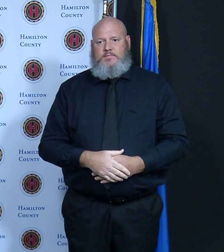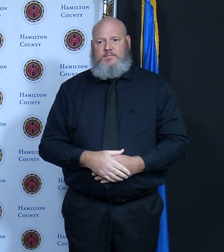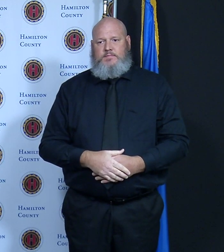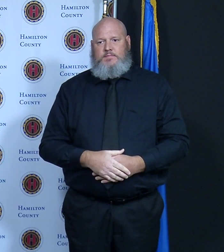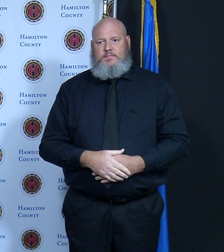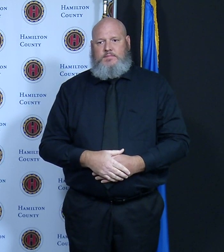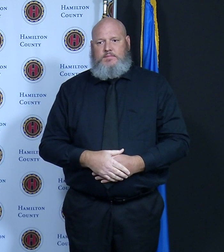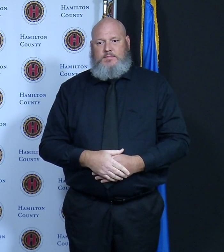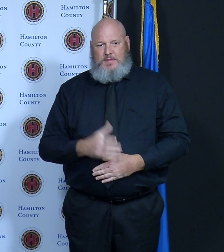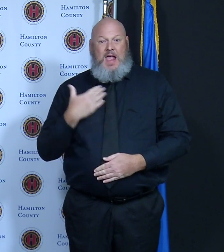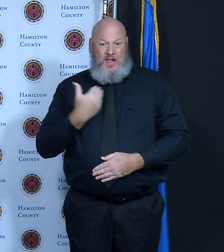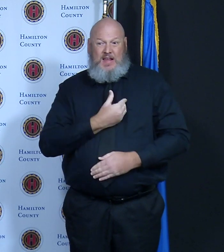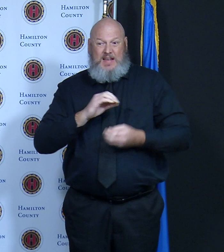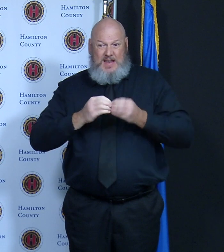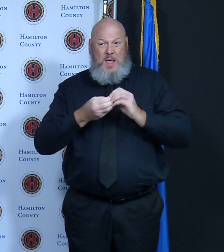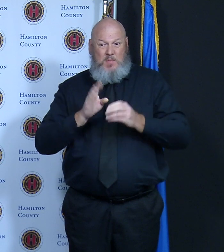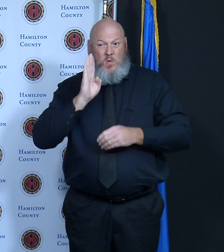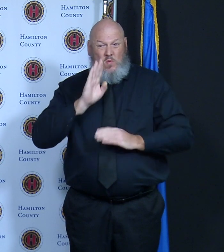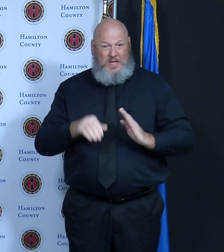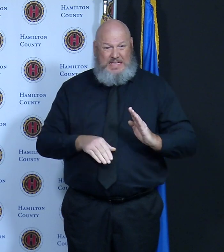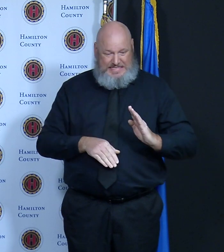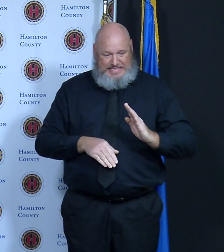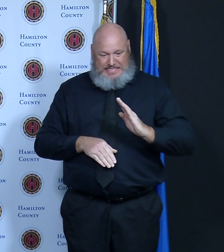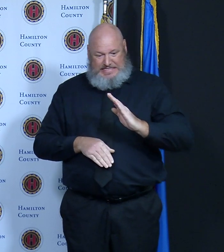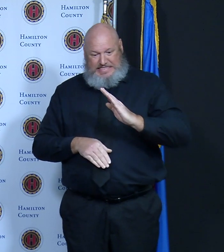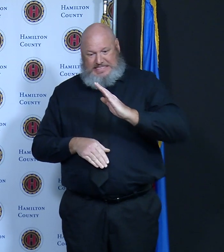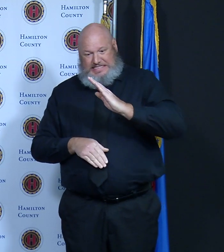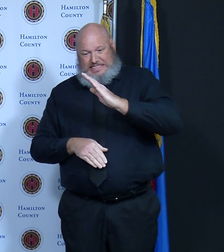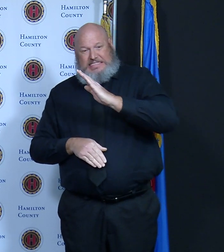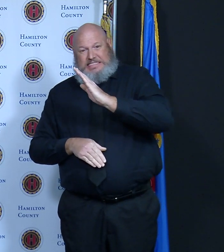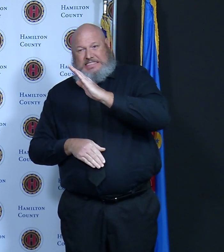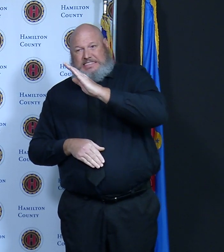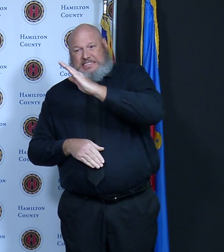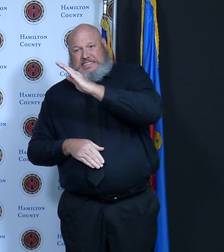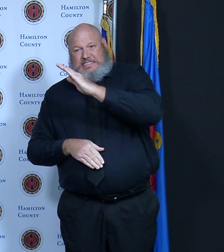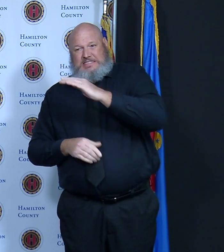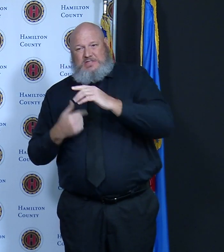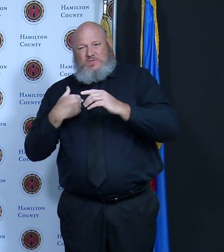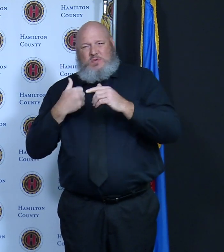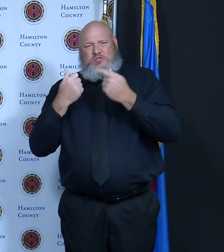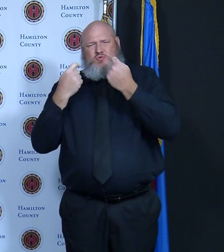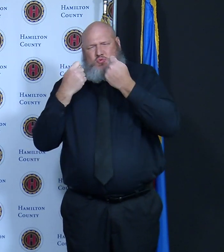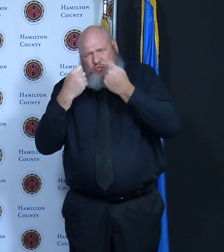remember our efforts are attempting to flatten the curve but we are clearly